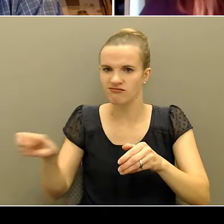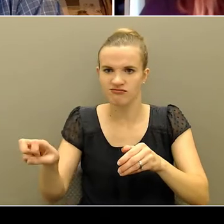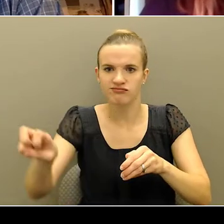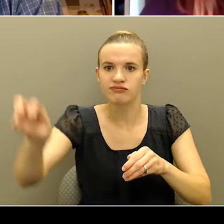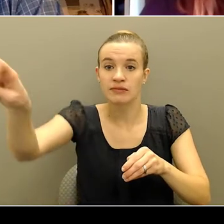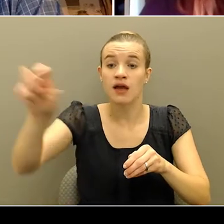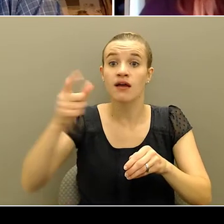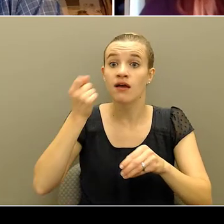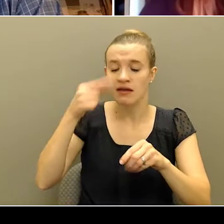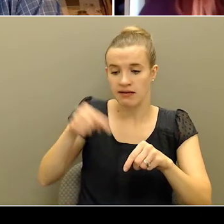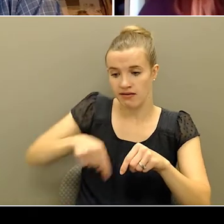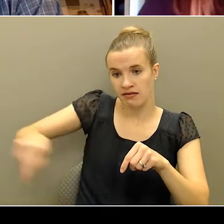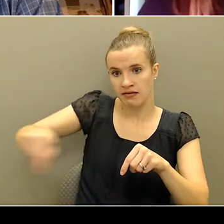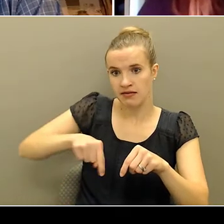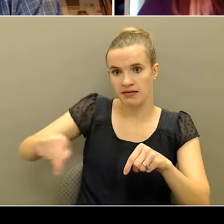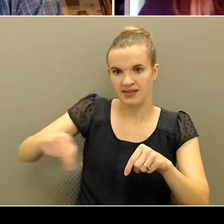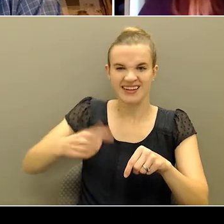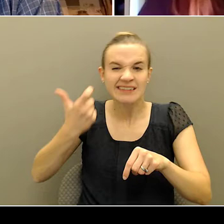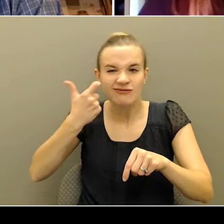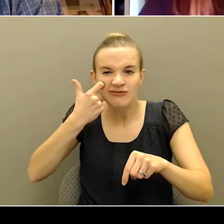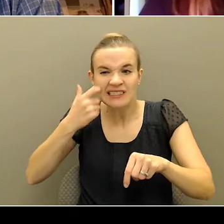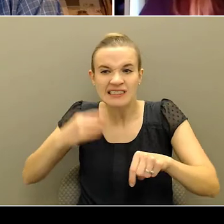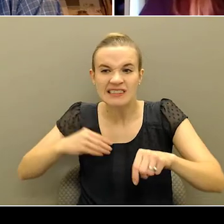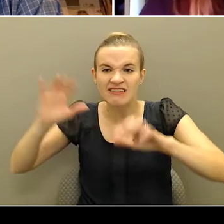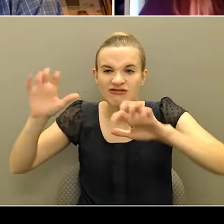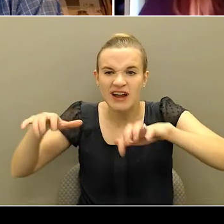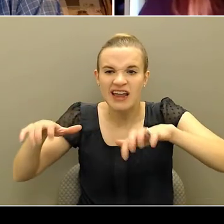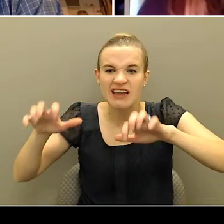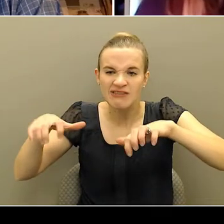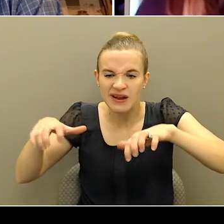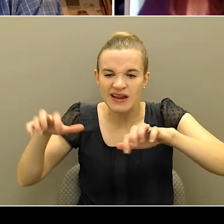definitely get stuck in so I'm just like, okay, I just need to somehow get